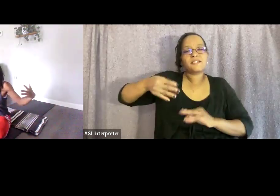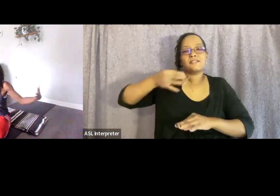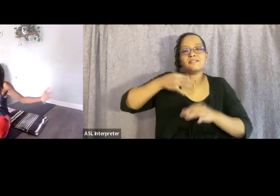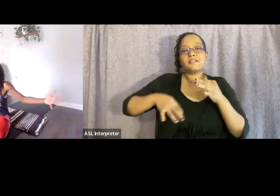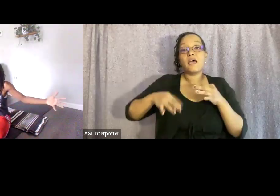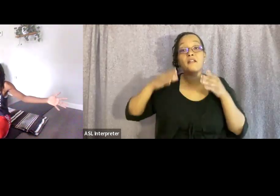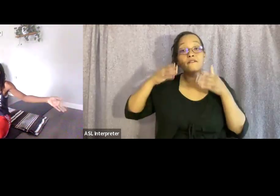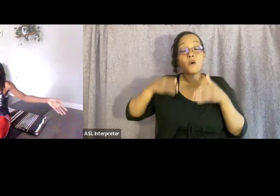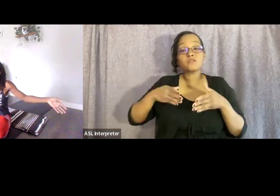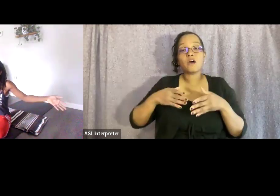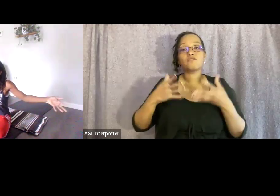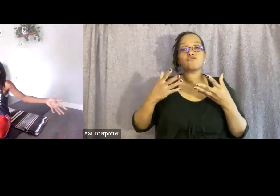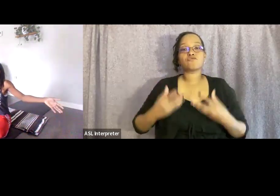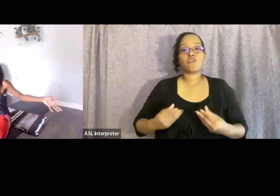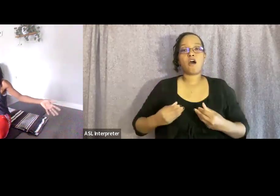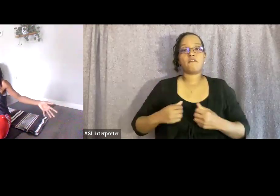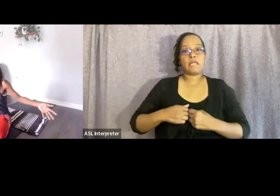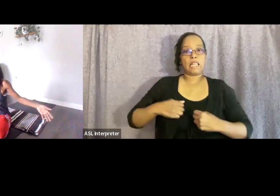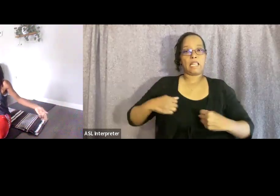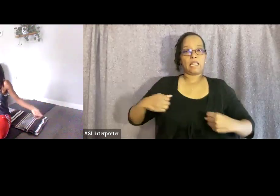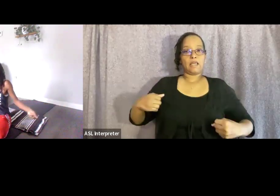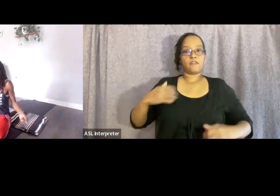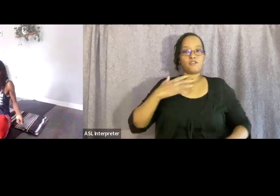across the heart space, or what you perceive to be your heart state.